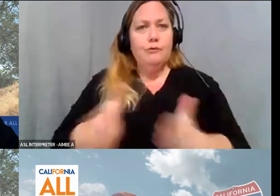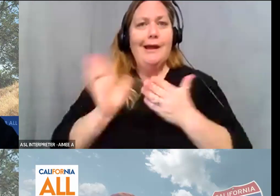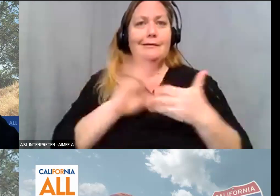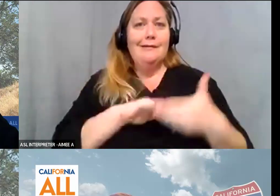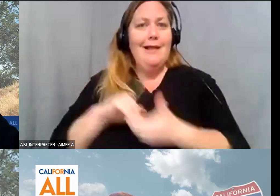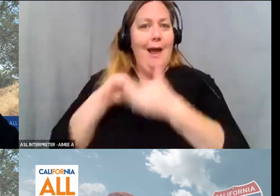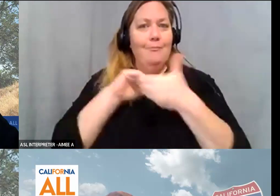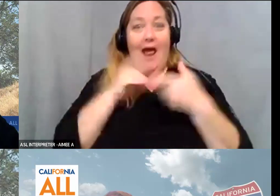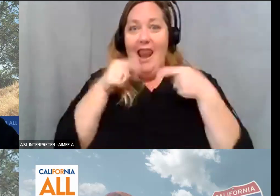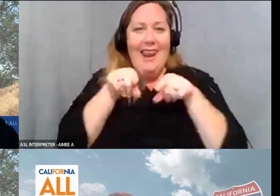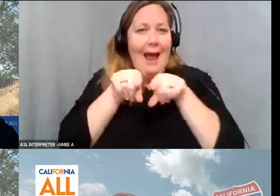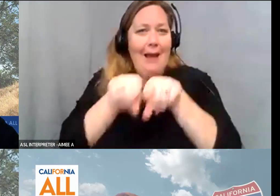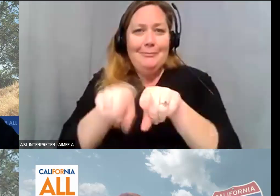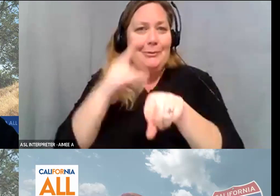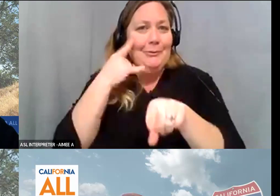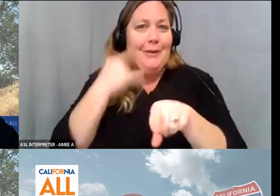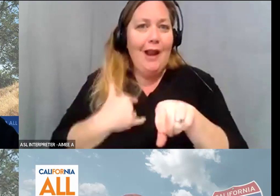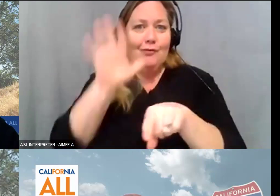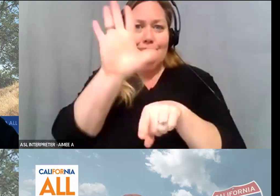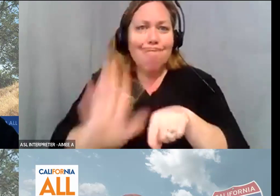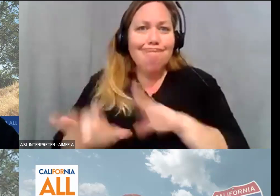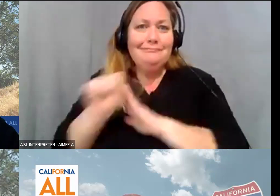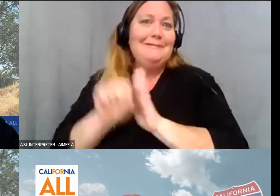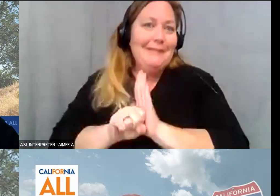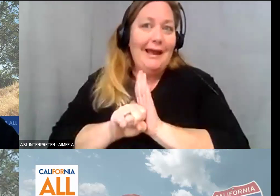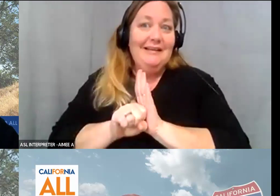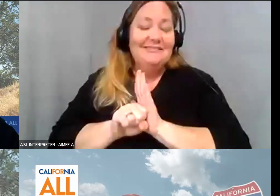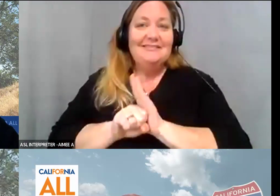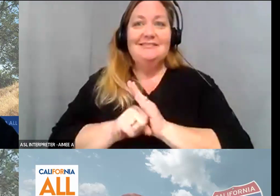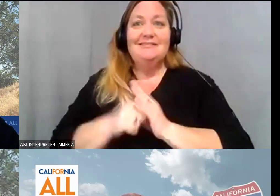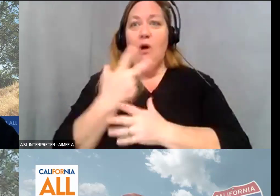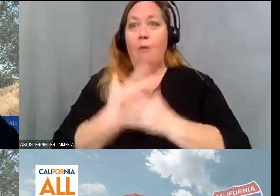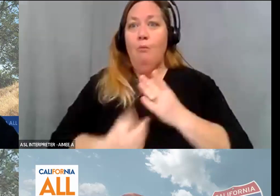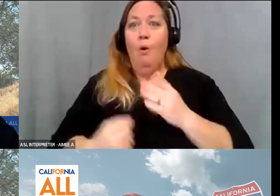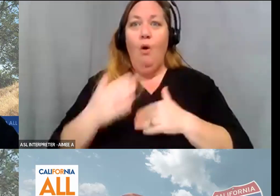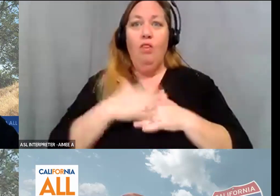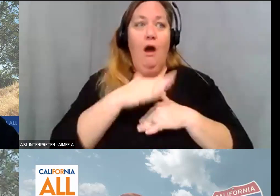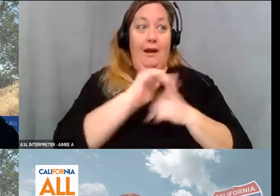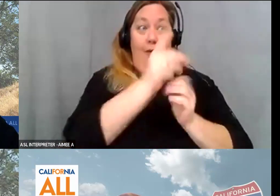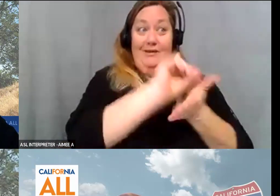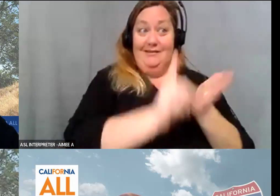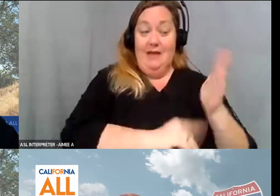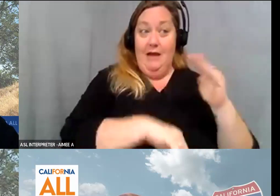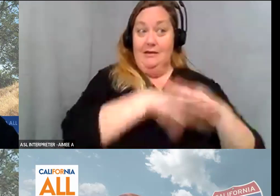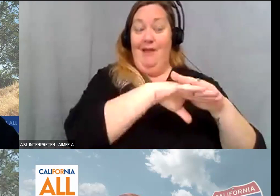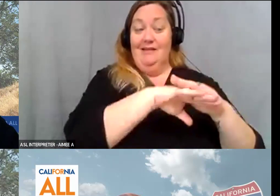alignment within California both on you know how we design the Capacity Grant program and